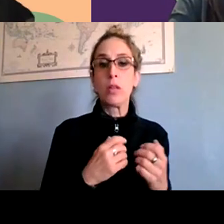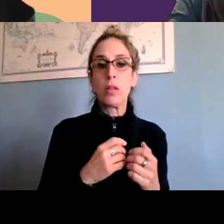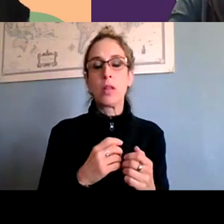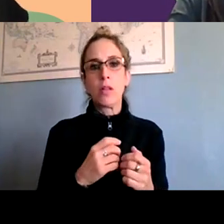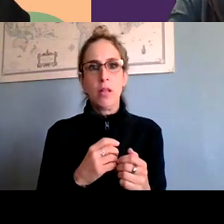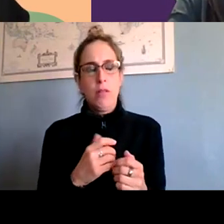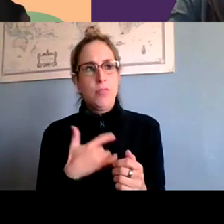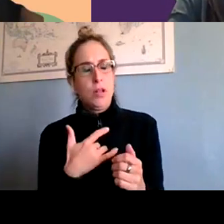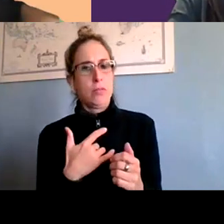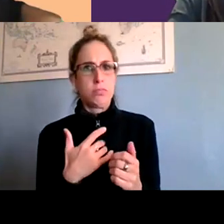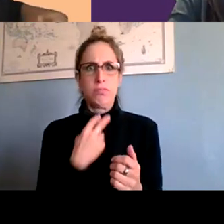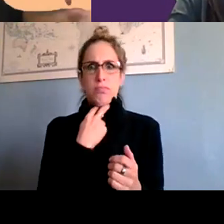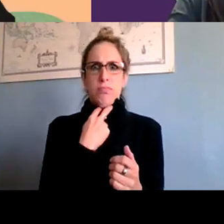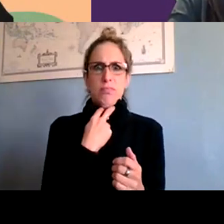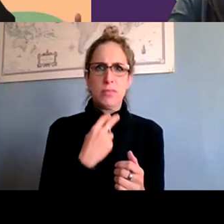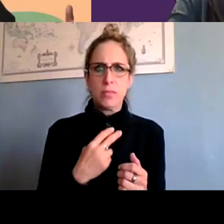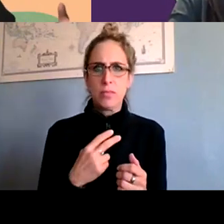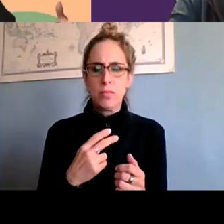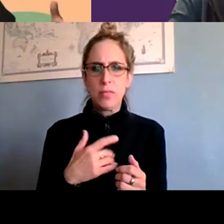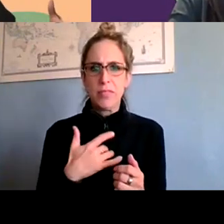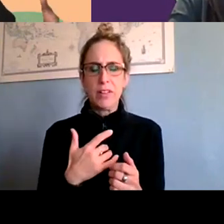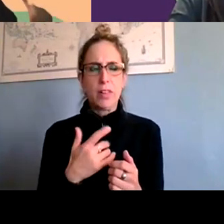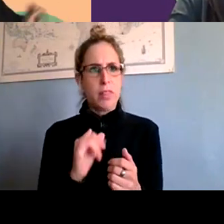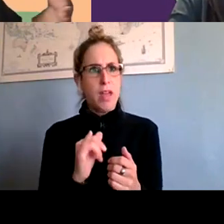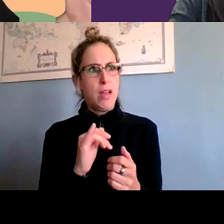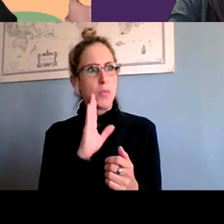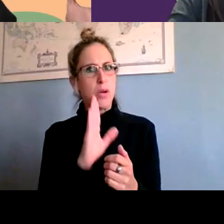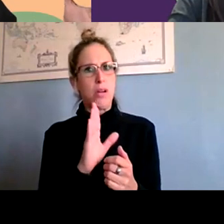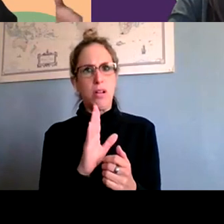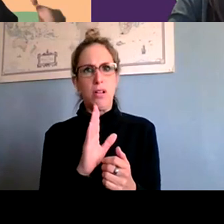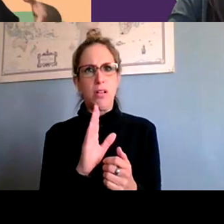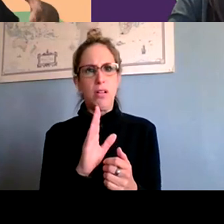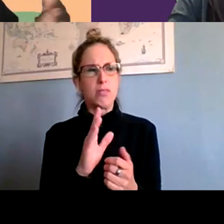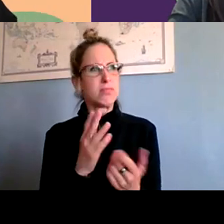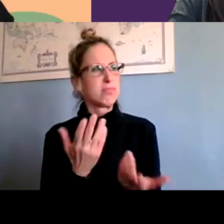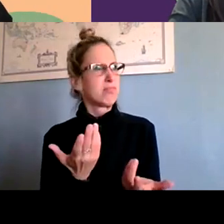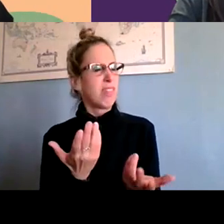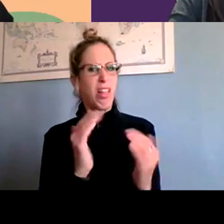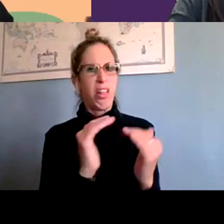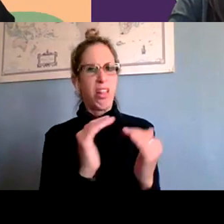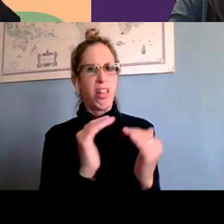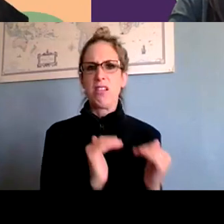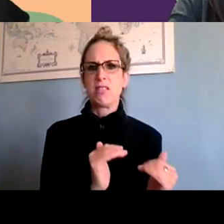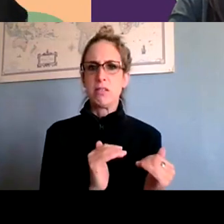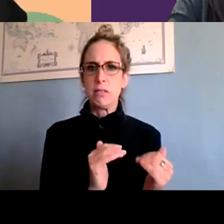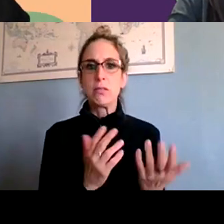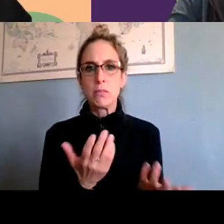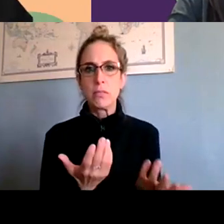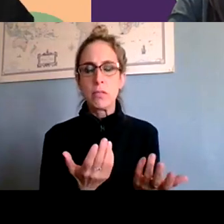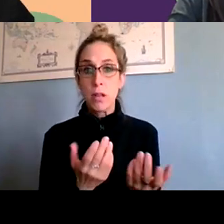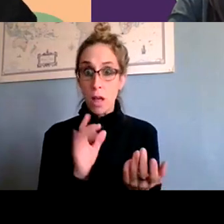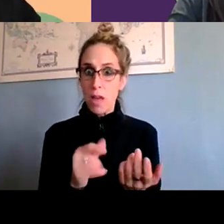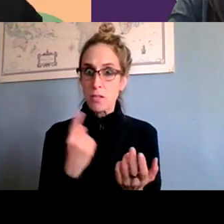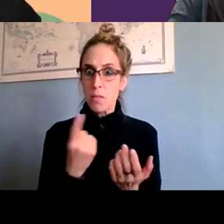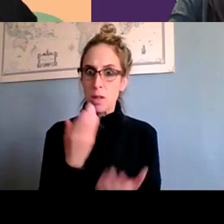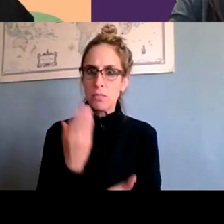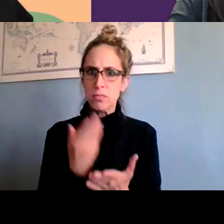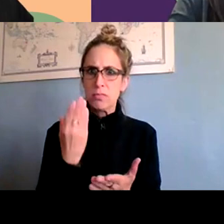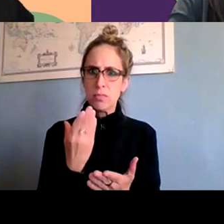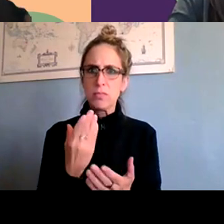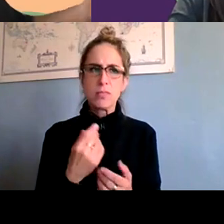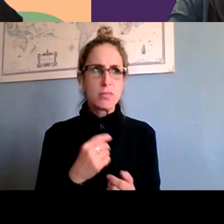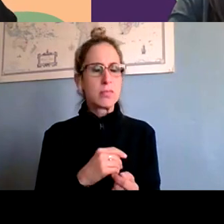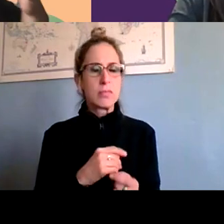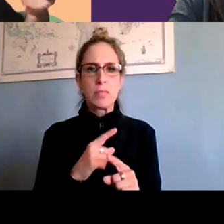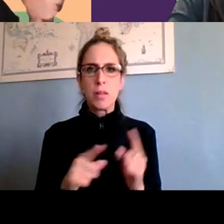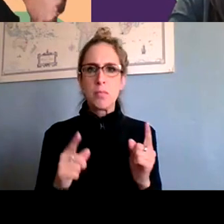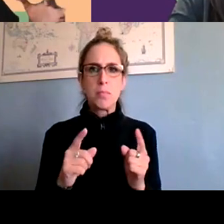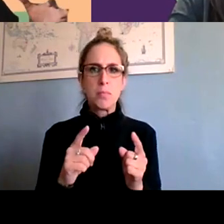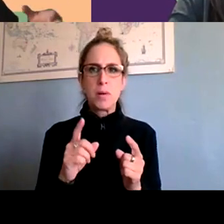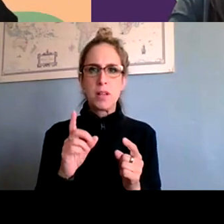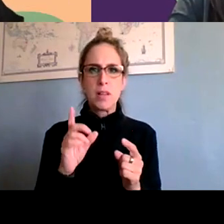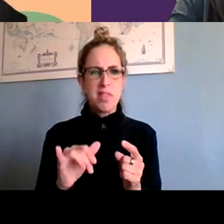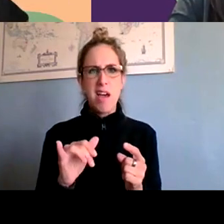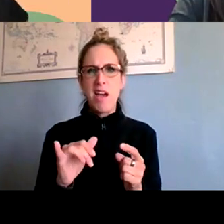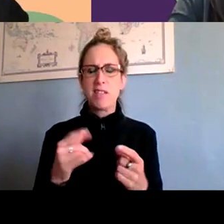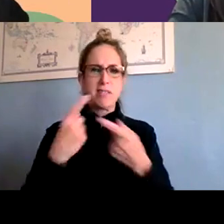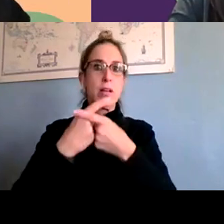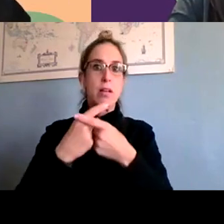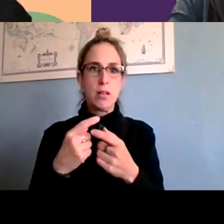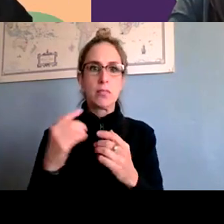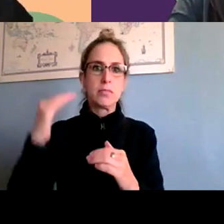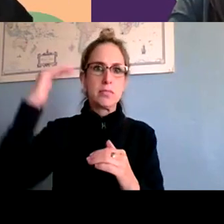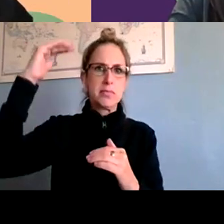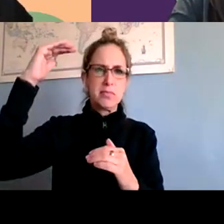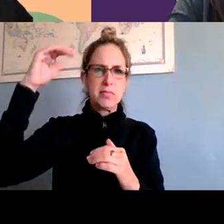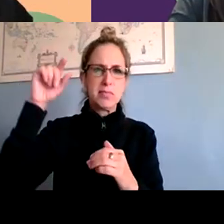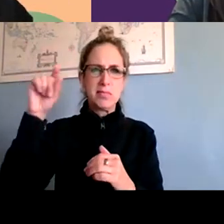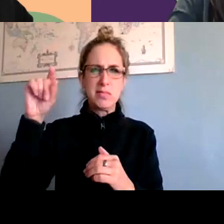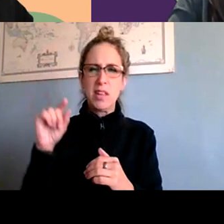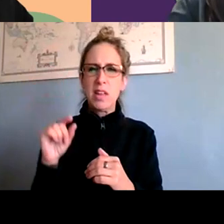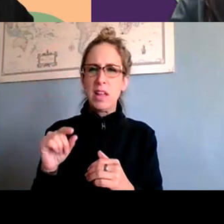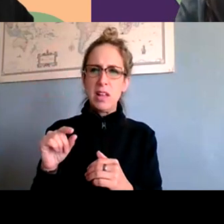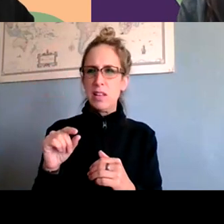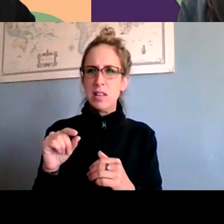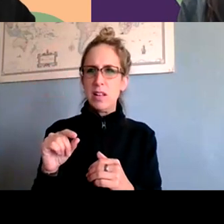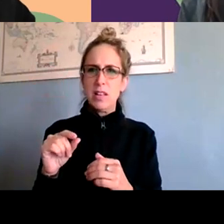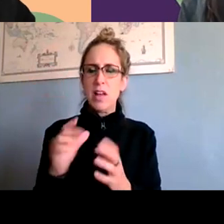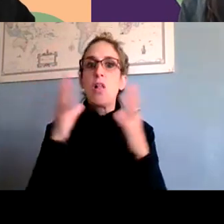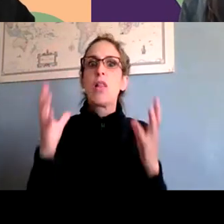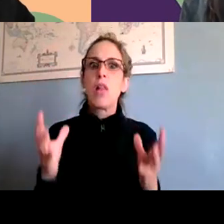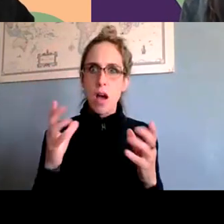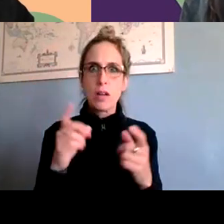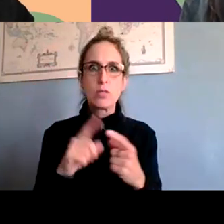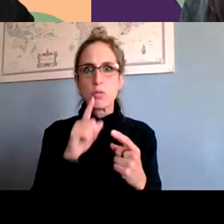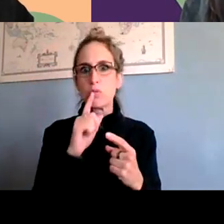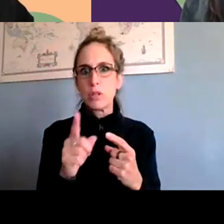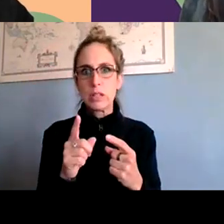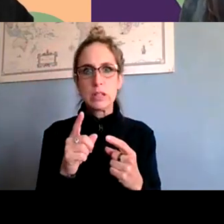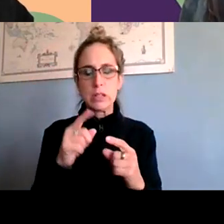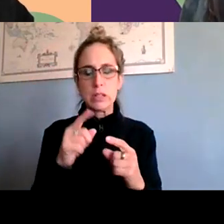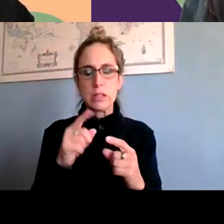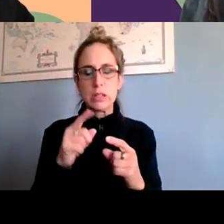Kyle Livie (he/him/his): And this is diminished in in as something that is valid in a patriarchal system, and I think higher ED is just rife with with that so there's a there's a lot to unpack there, but the the other thread.